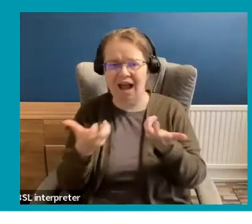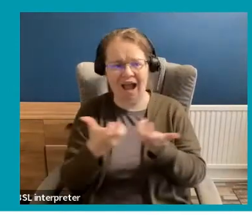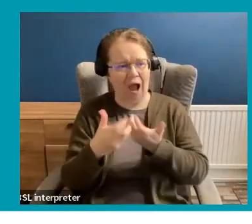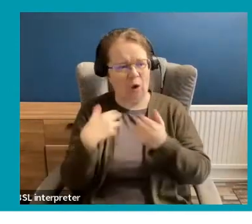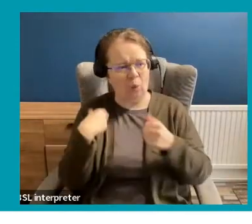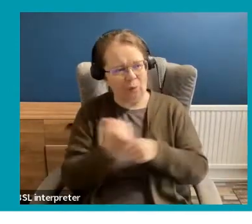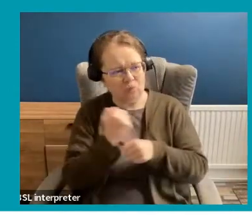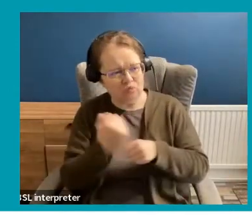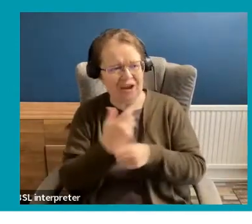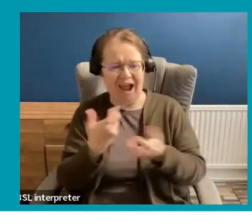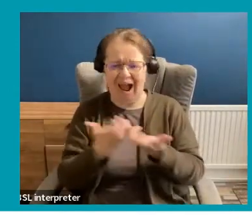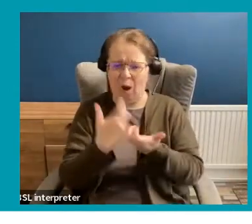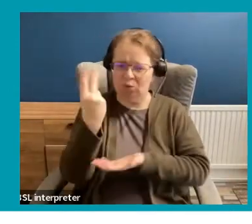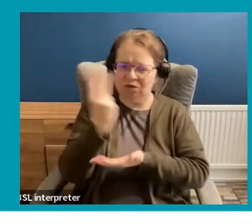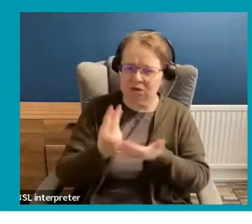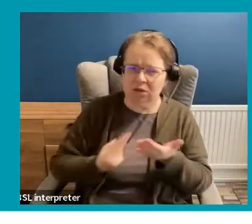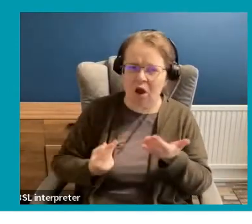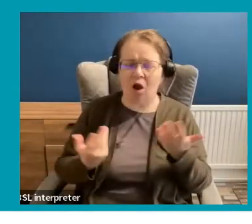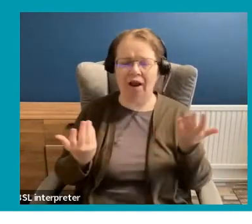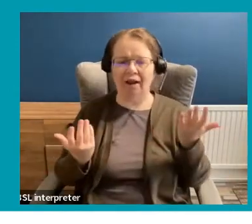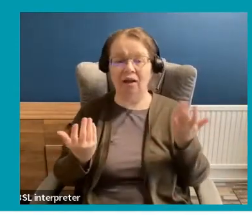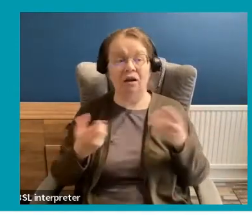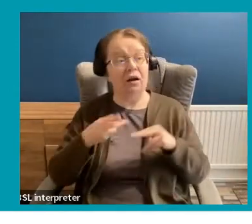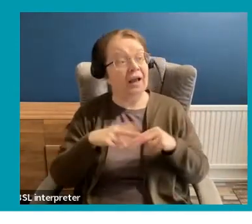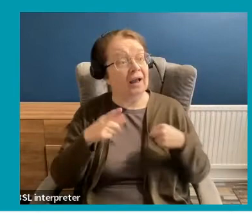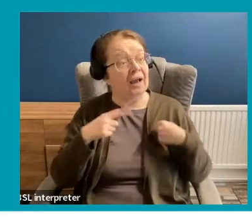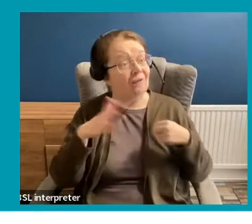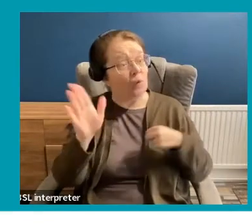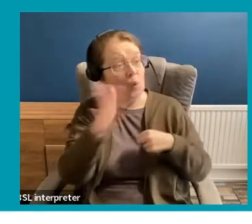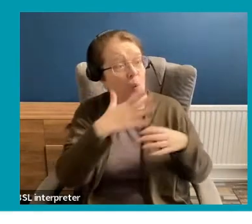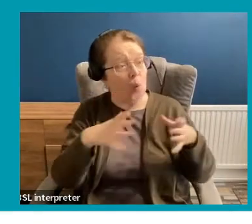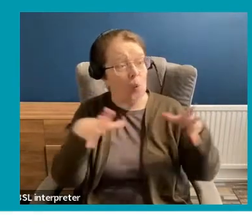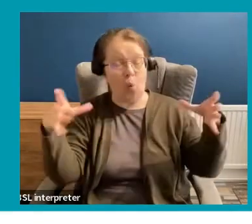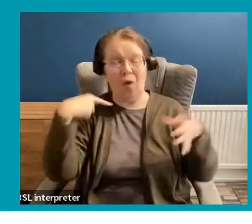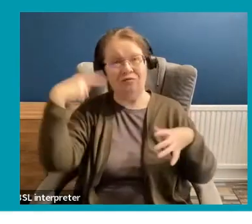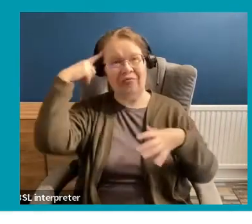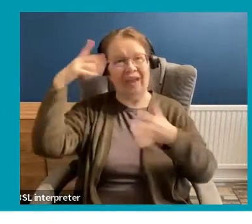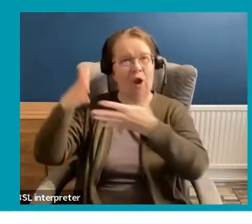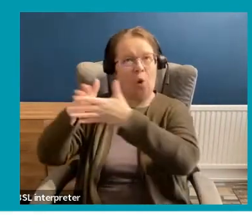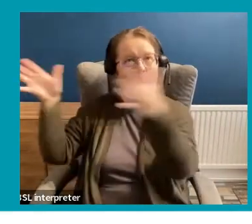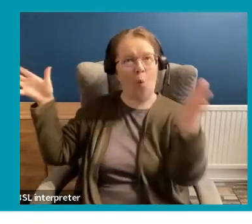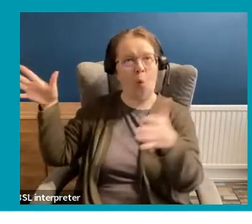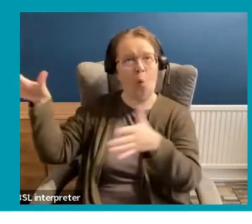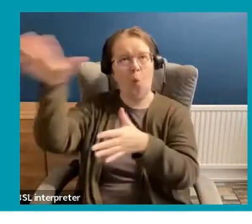crucial. we design because if we have the whole population in mind we are not gonna miss certain groups out and that is